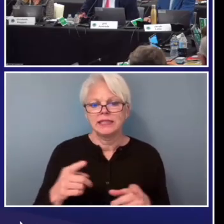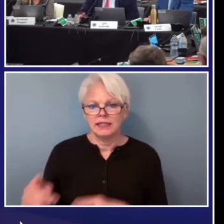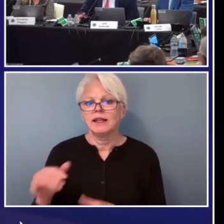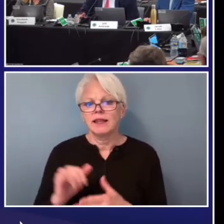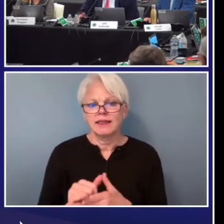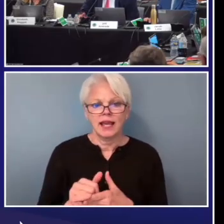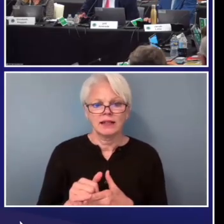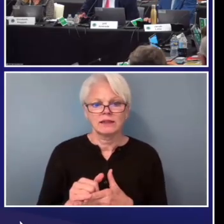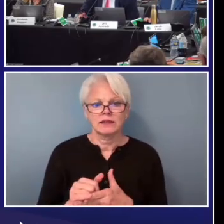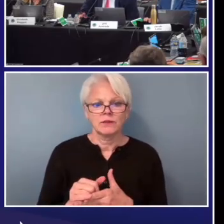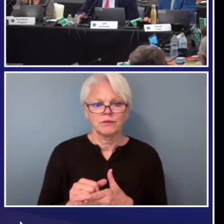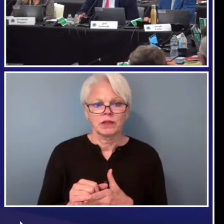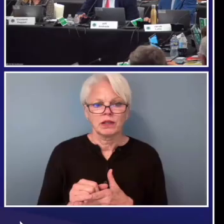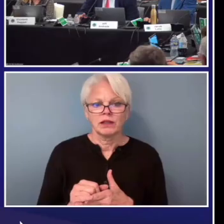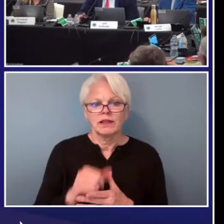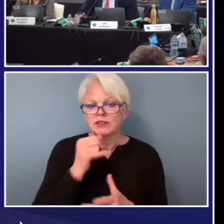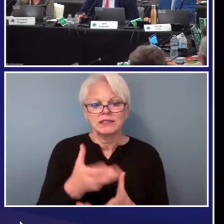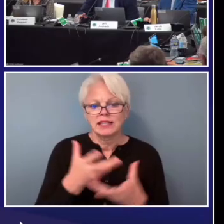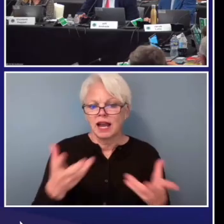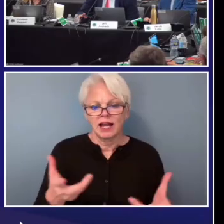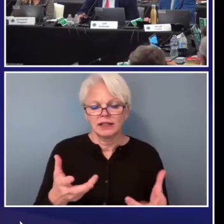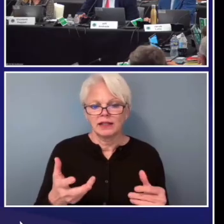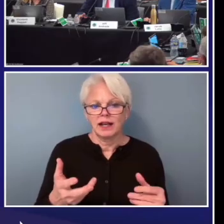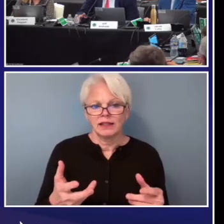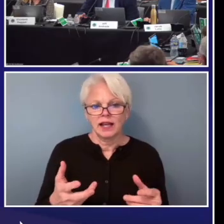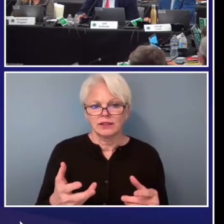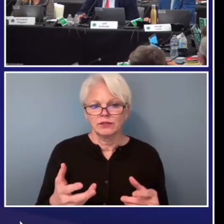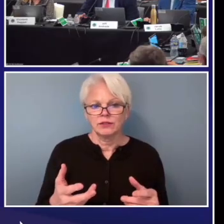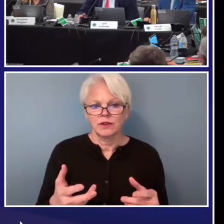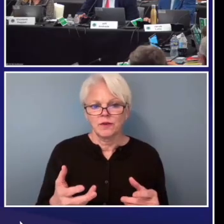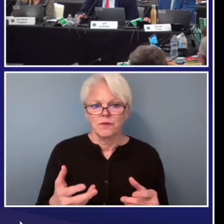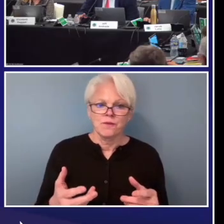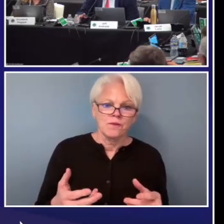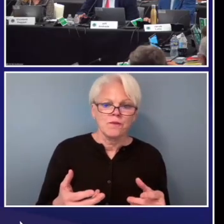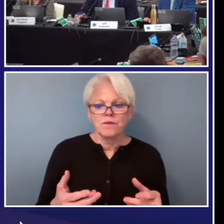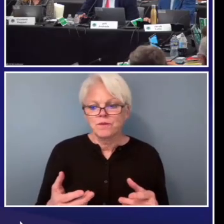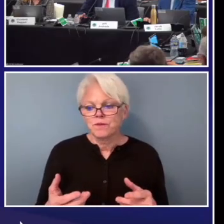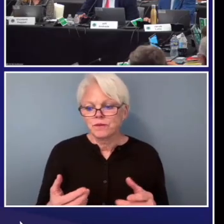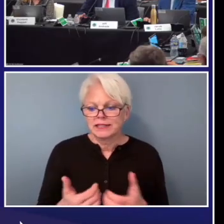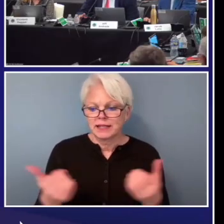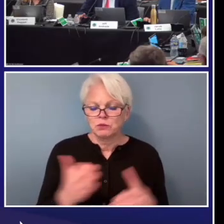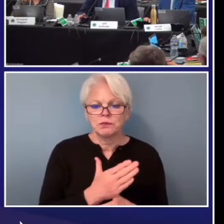like there's there's not a lot of daylight between the trade association, um, and the accreditor.